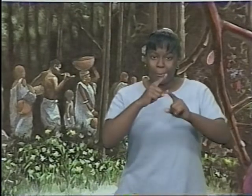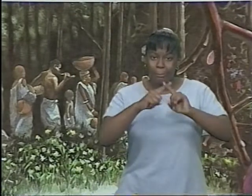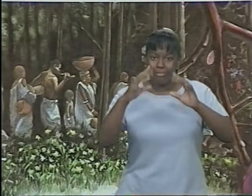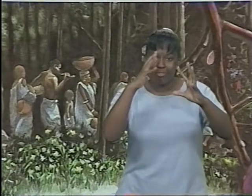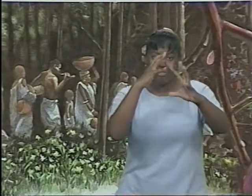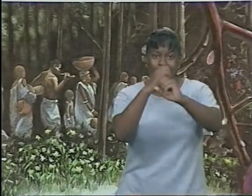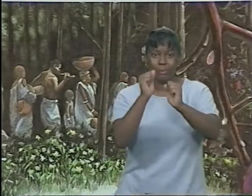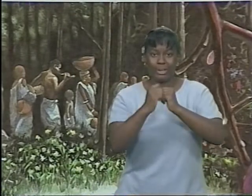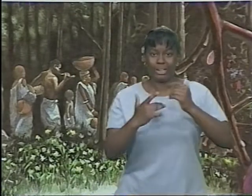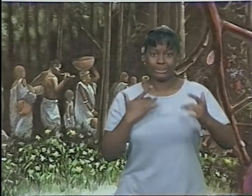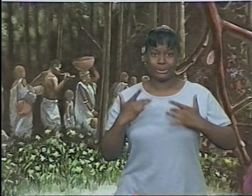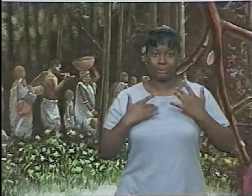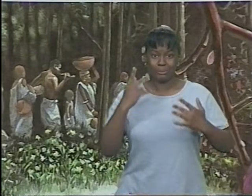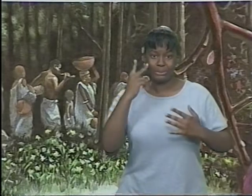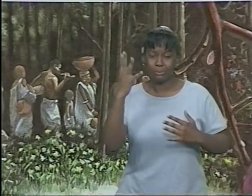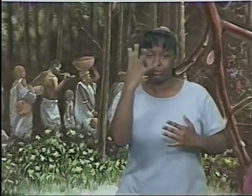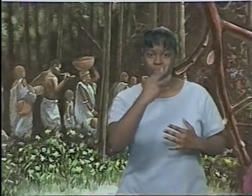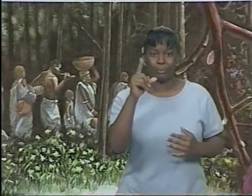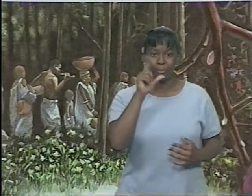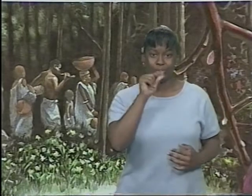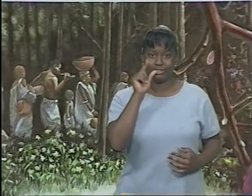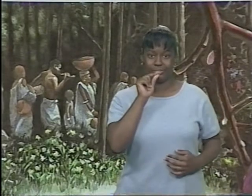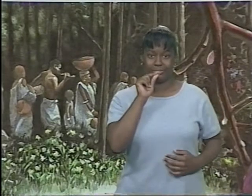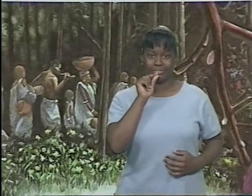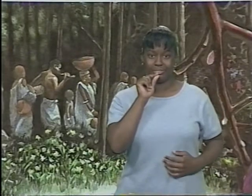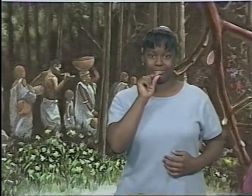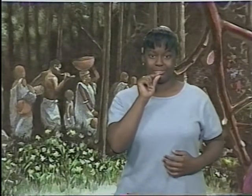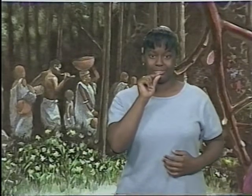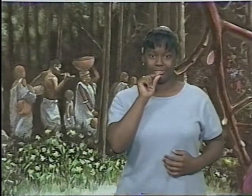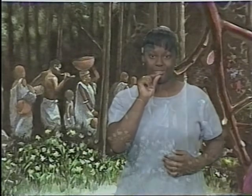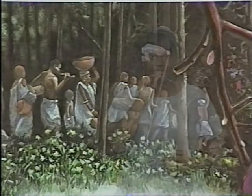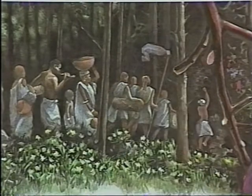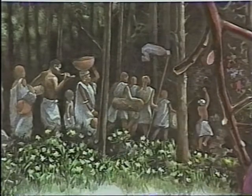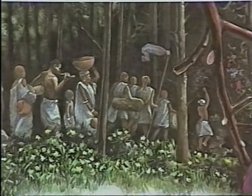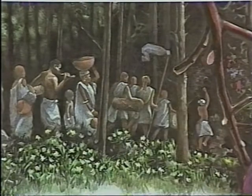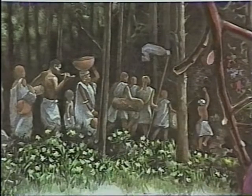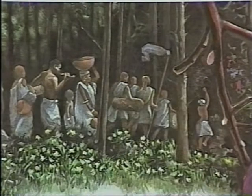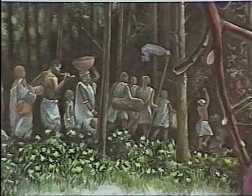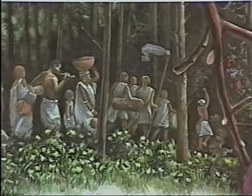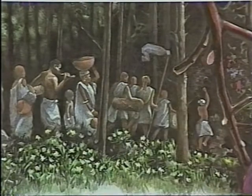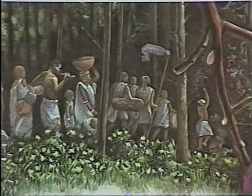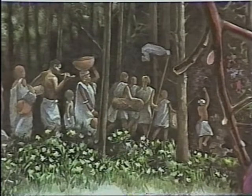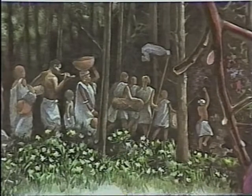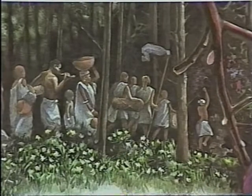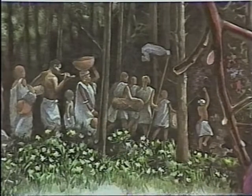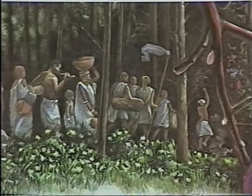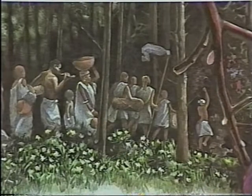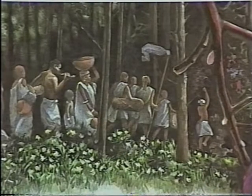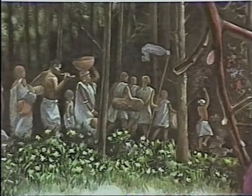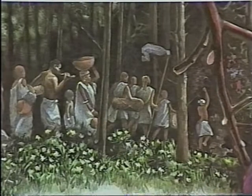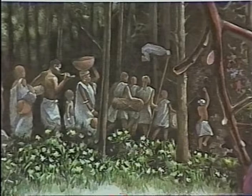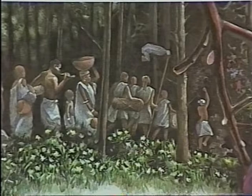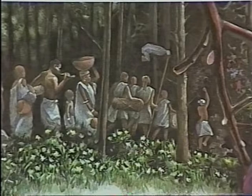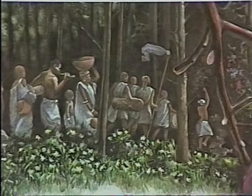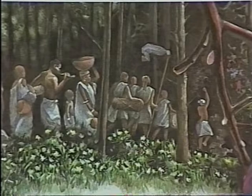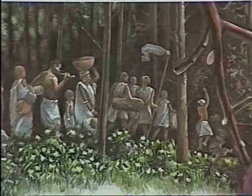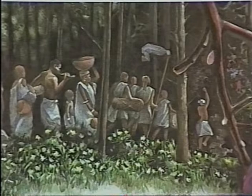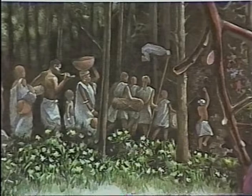When they found her footprints on the path that led to the city, they decided to go on as planned. As the wedding party moved through the forest,